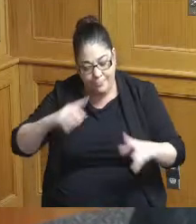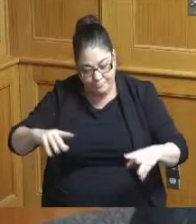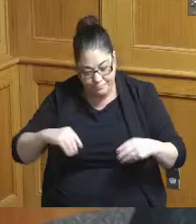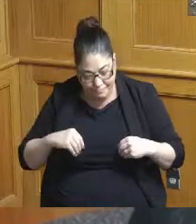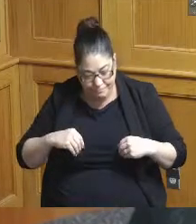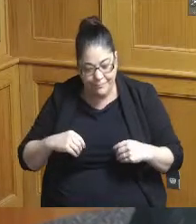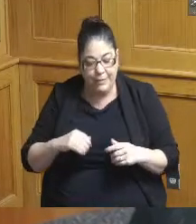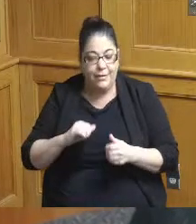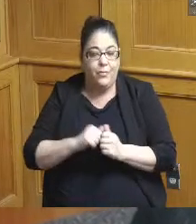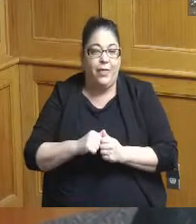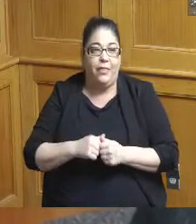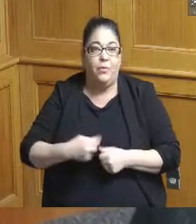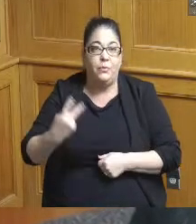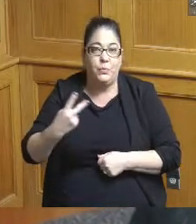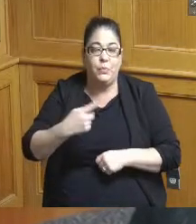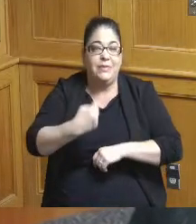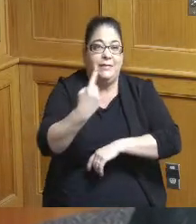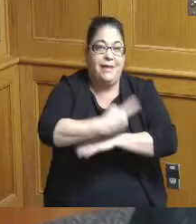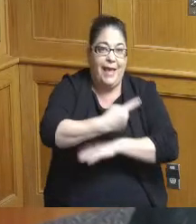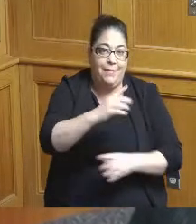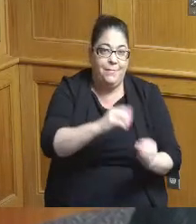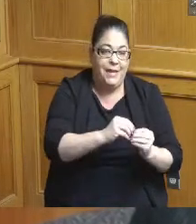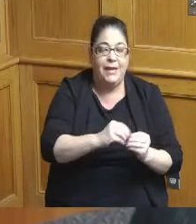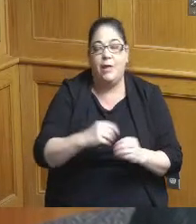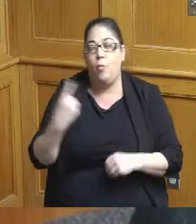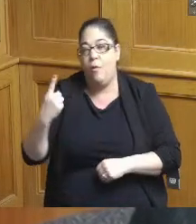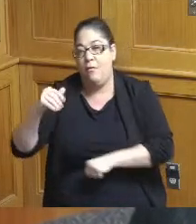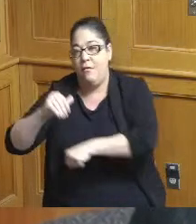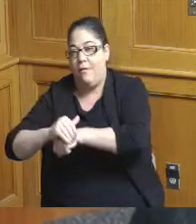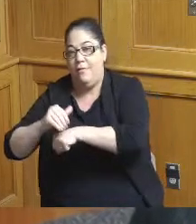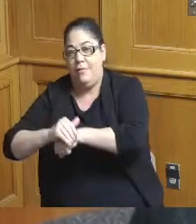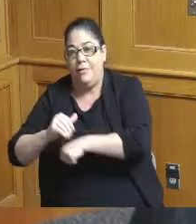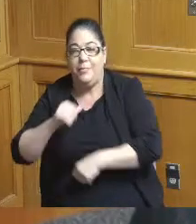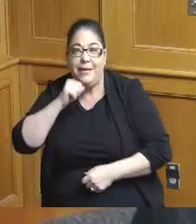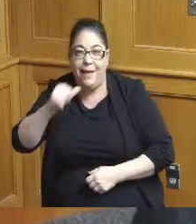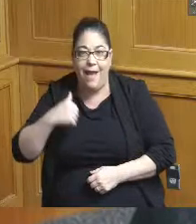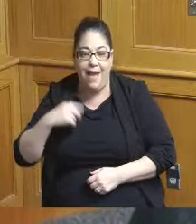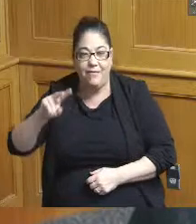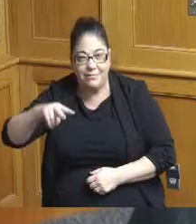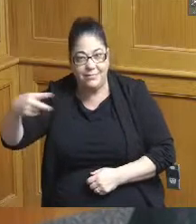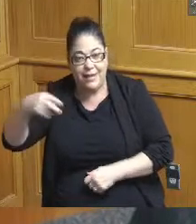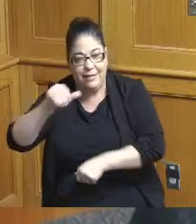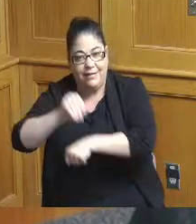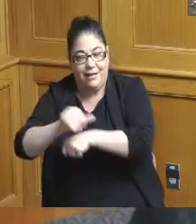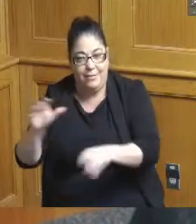the issue but I am frustrated that we will not have a second hearing out in the community to